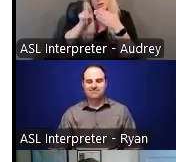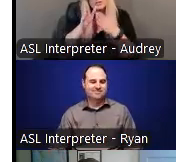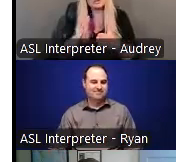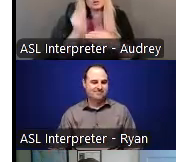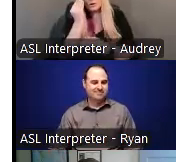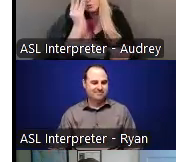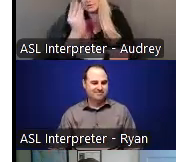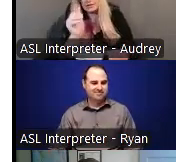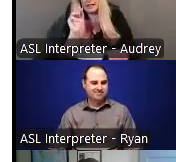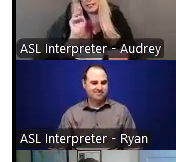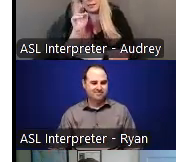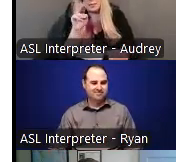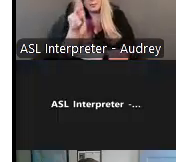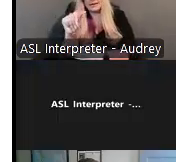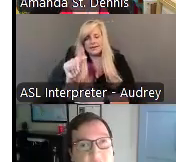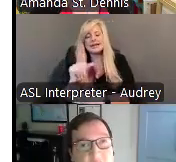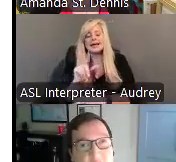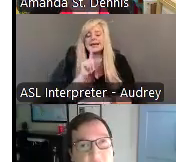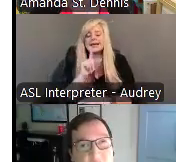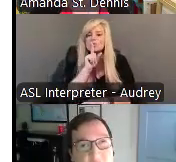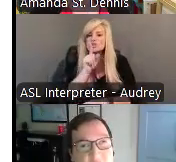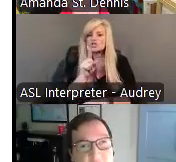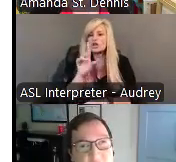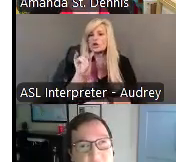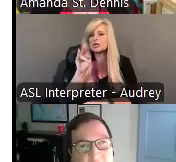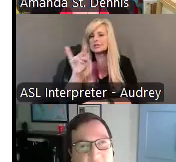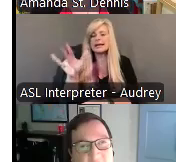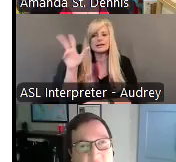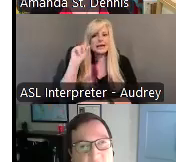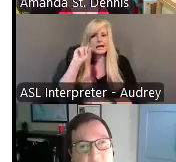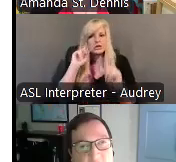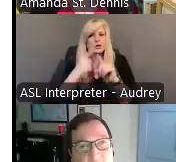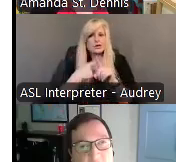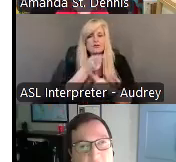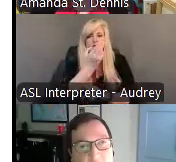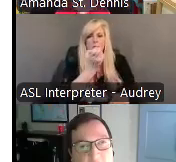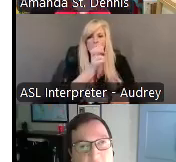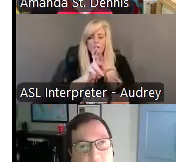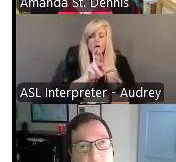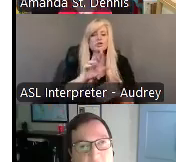Amanda herself. I continuously learned from youth partners and all of them. It's